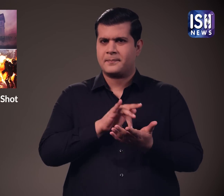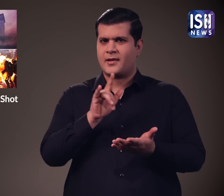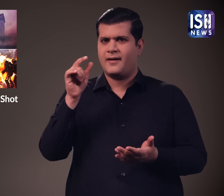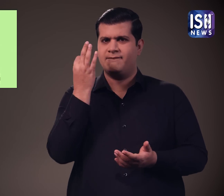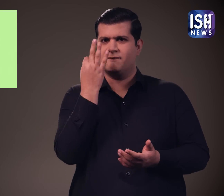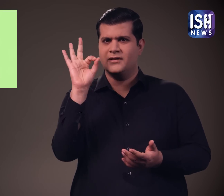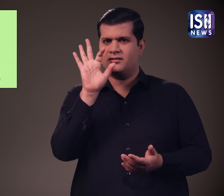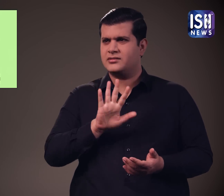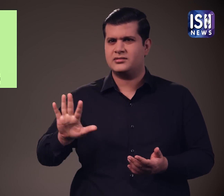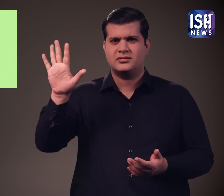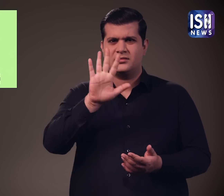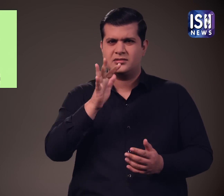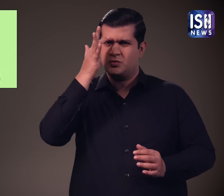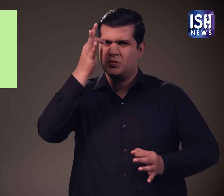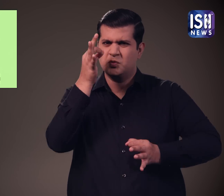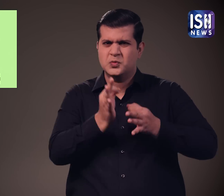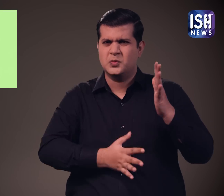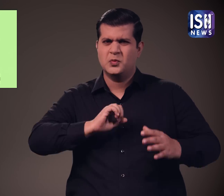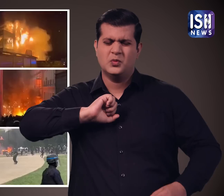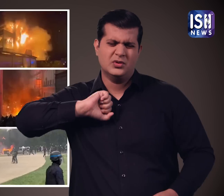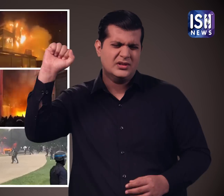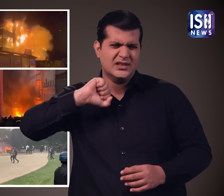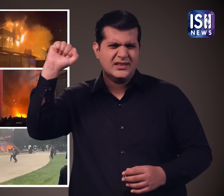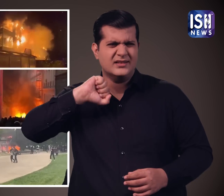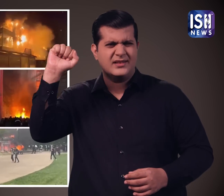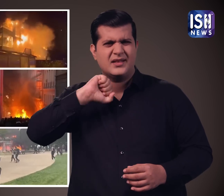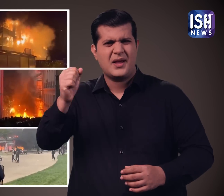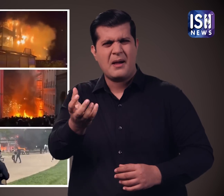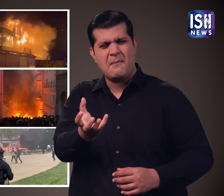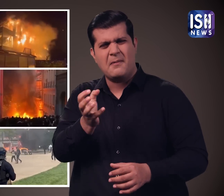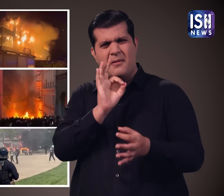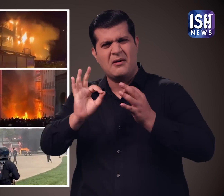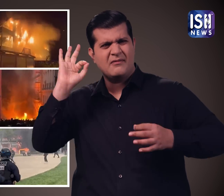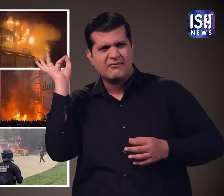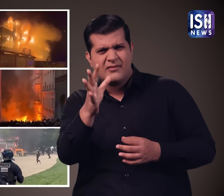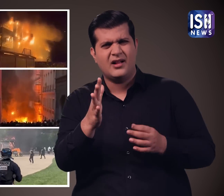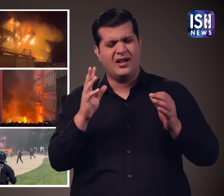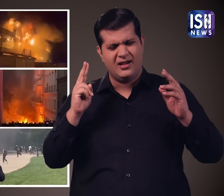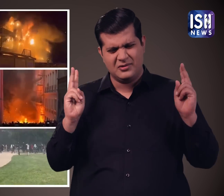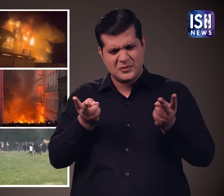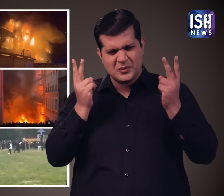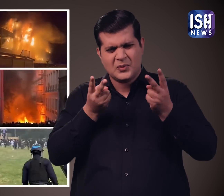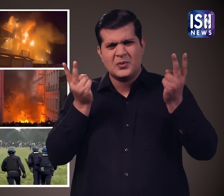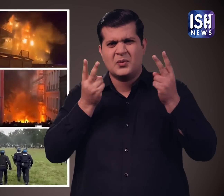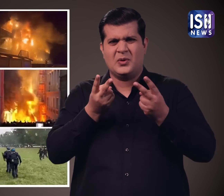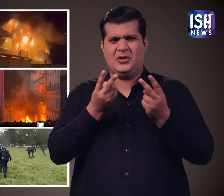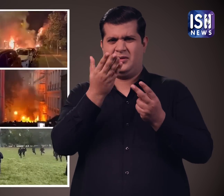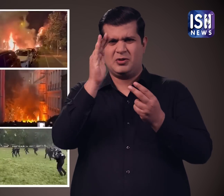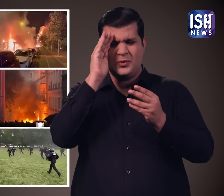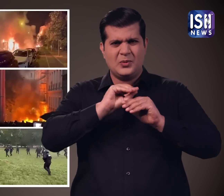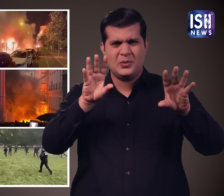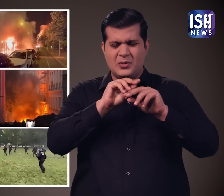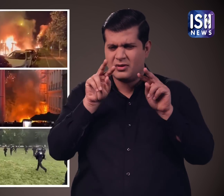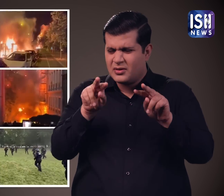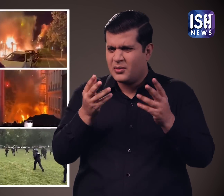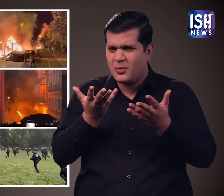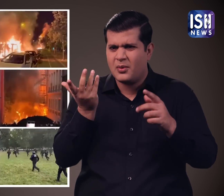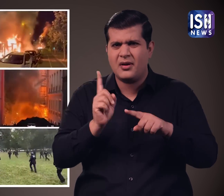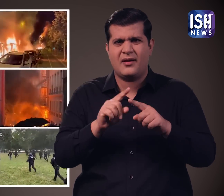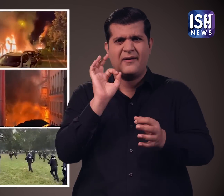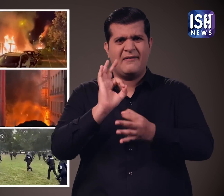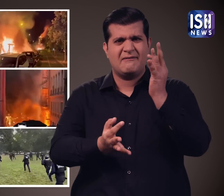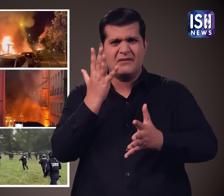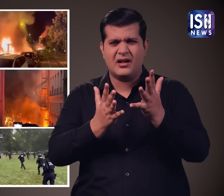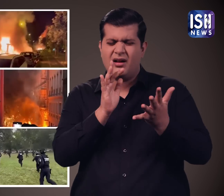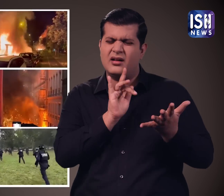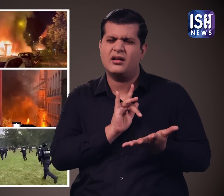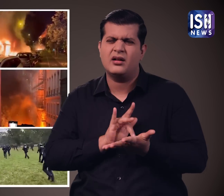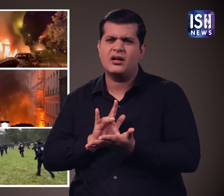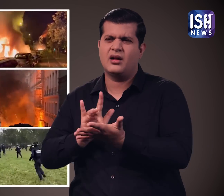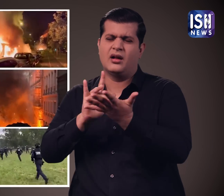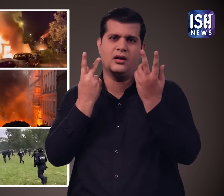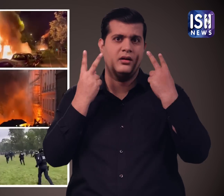France is burning and violent protests have rocked multiple places in th country.